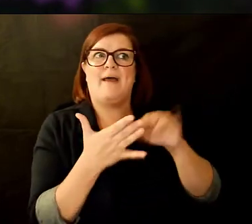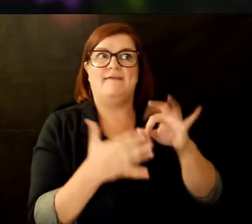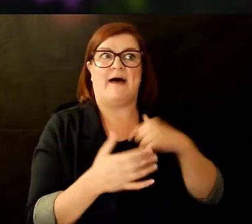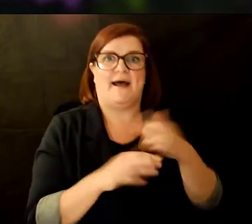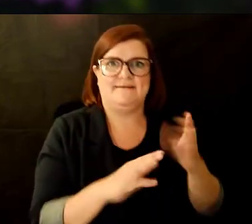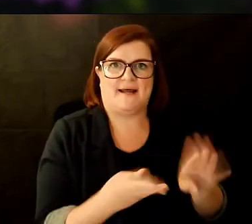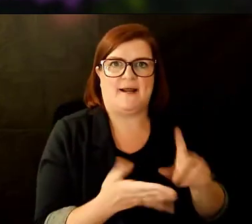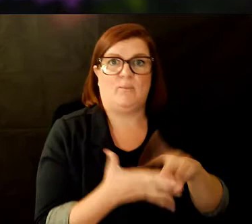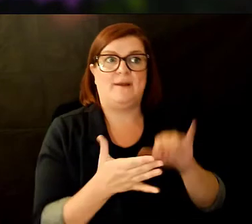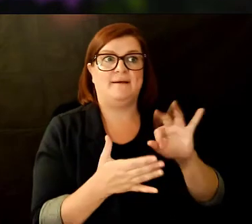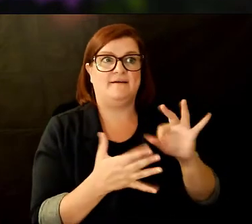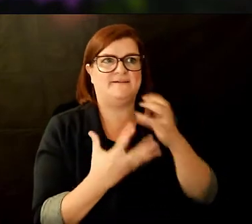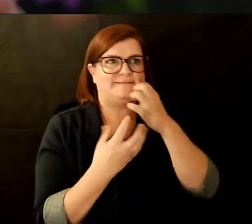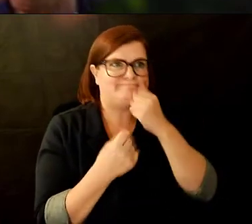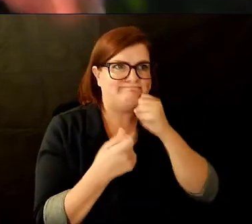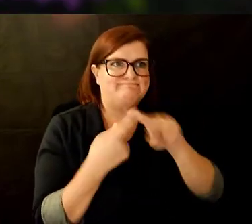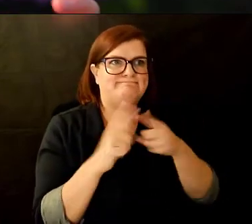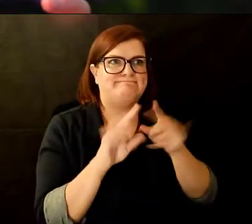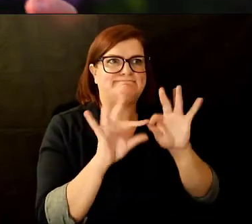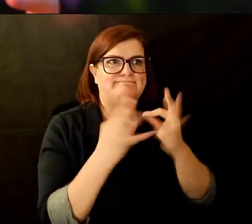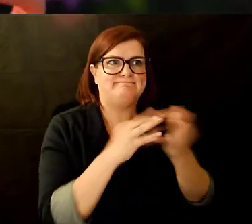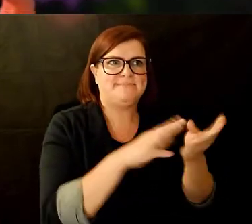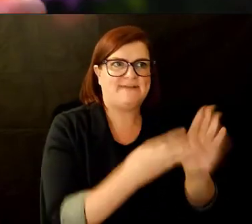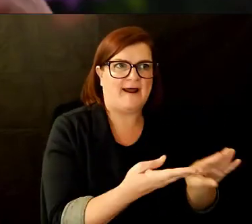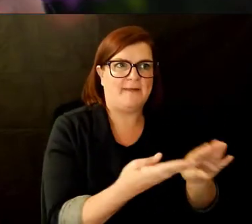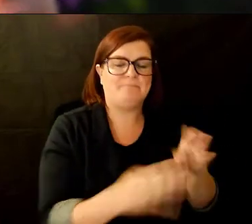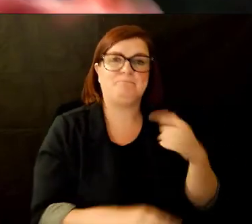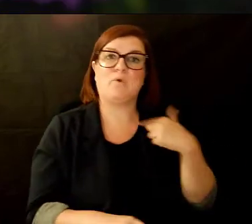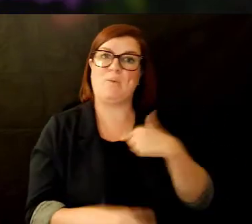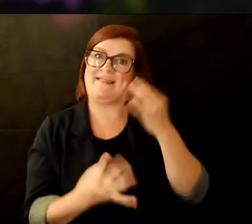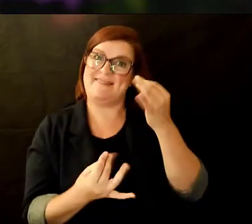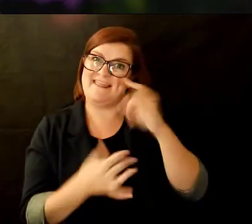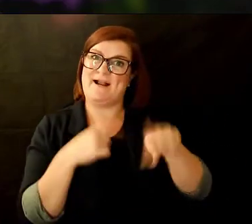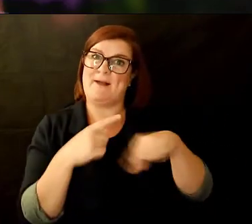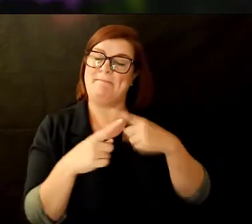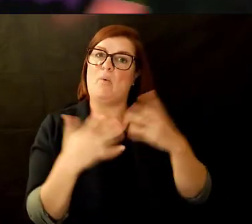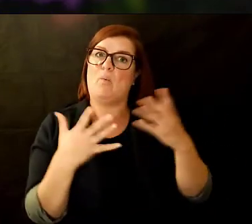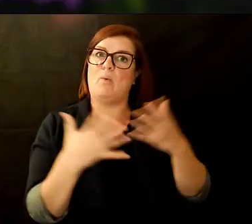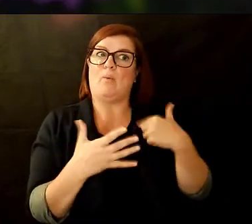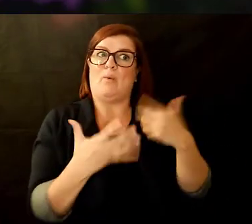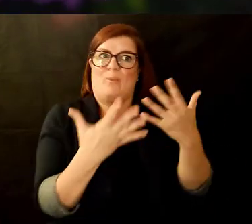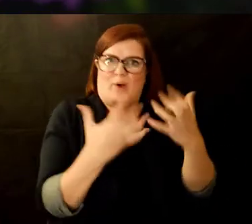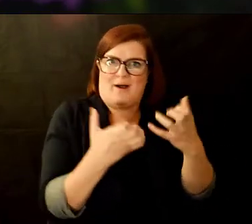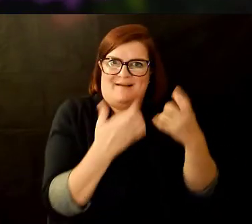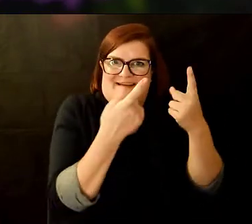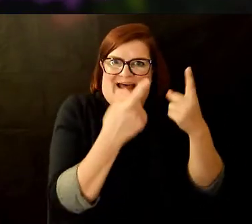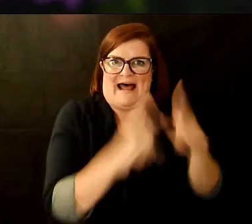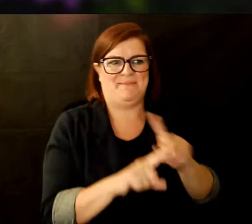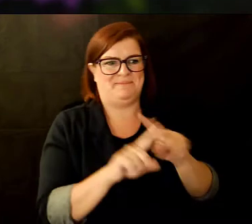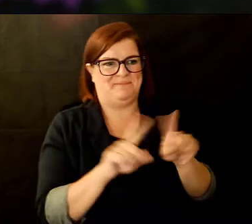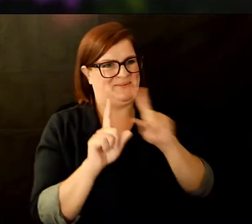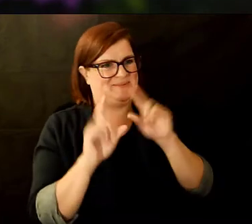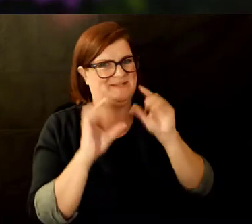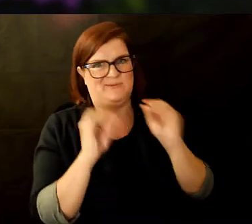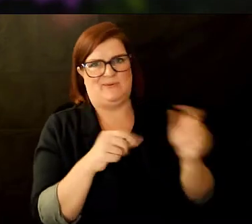We can think about what we would want to happen in that situation that we might not have any control over.